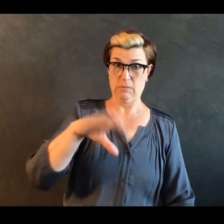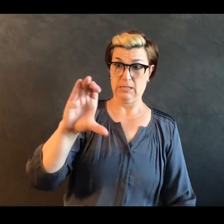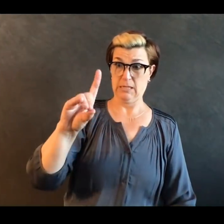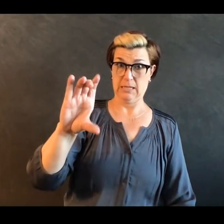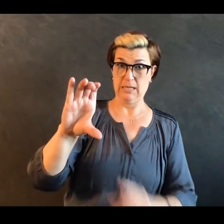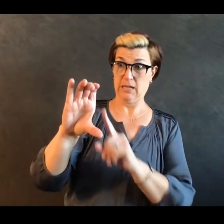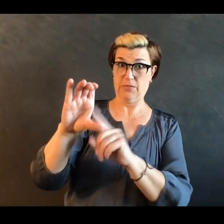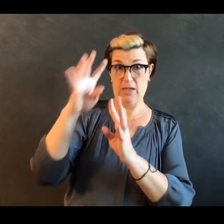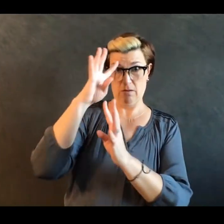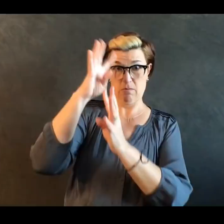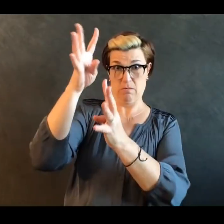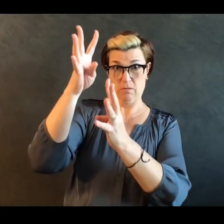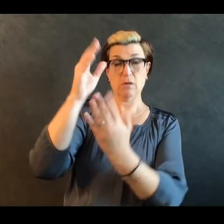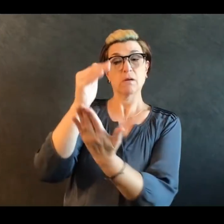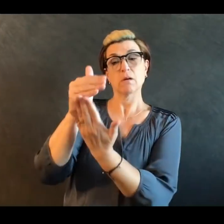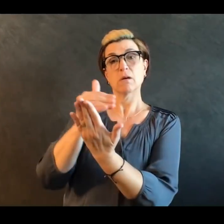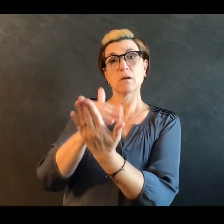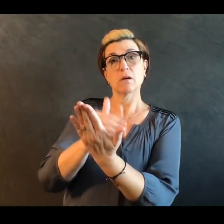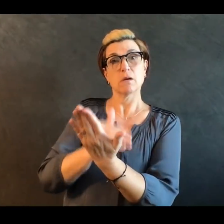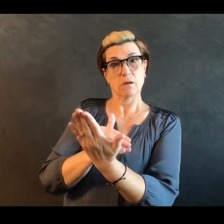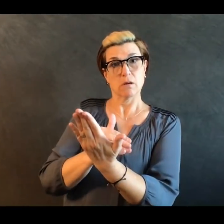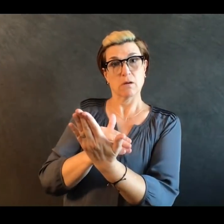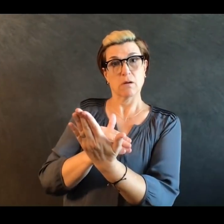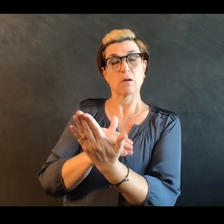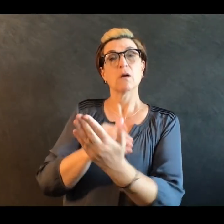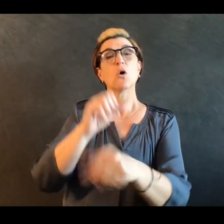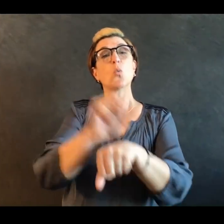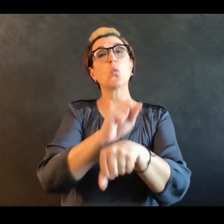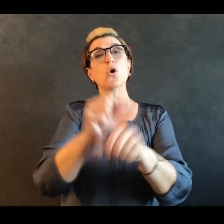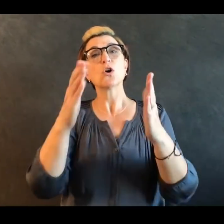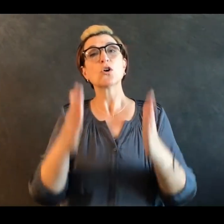aimed at helping our most critical workers both in healthcare and in food